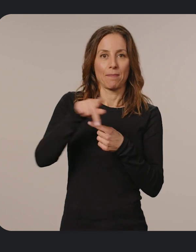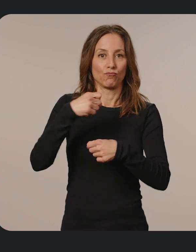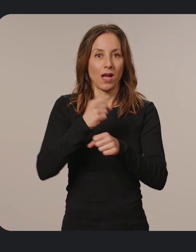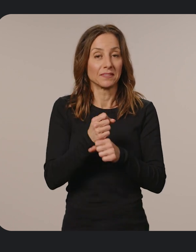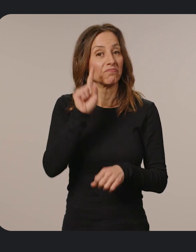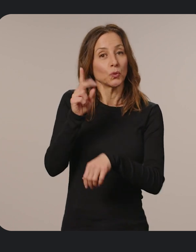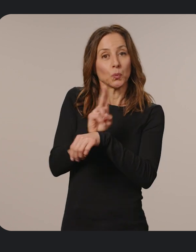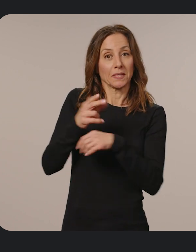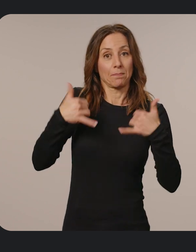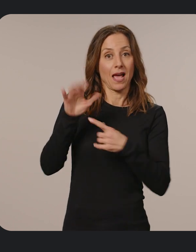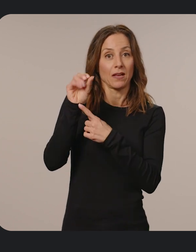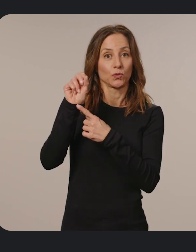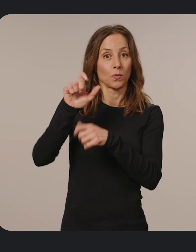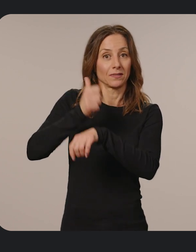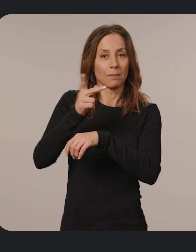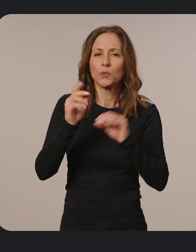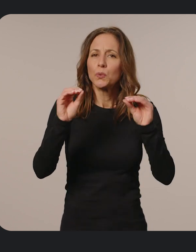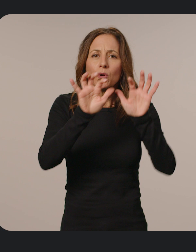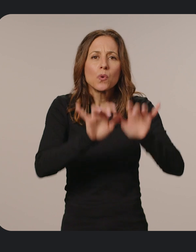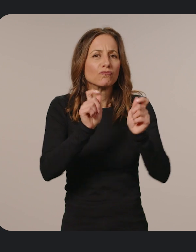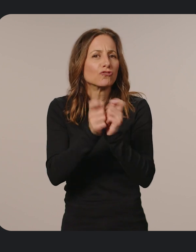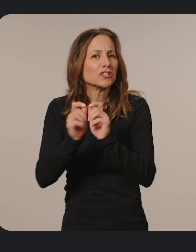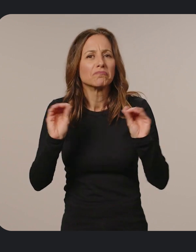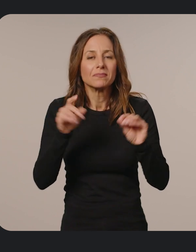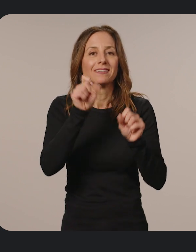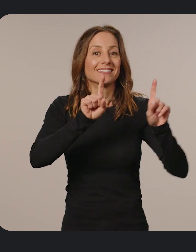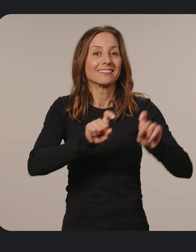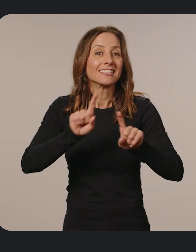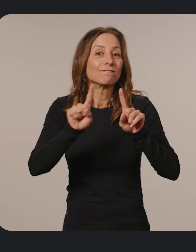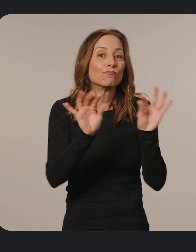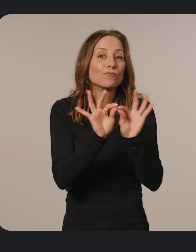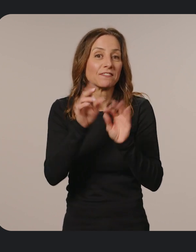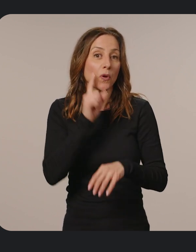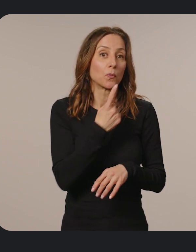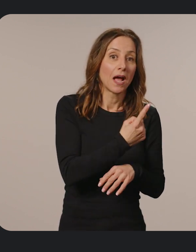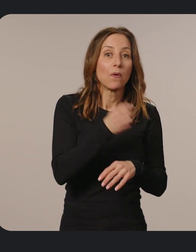Just using Play Console setup with zero code changes, you can test out different prices for one